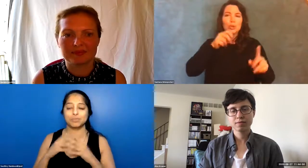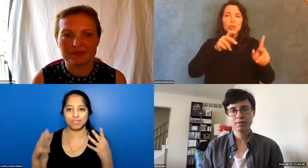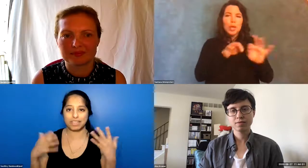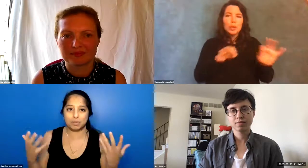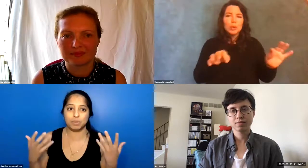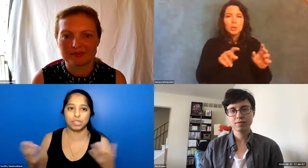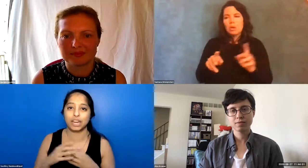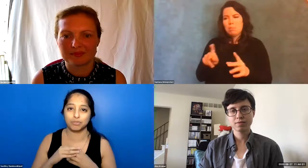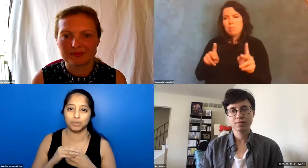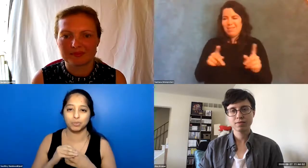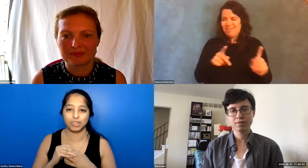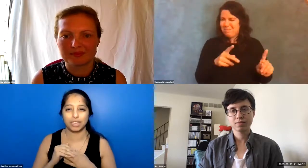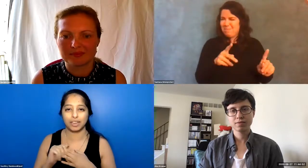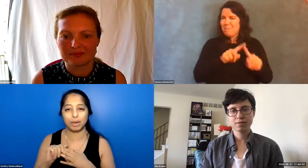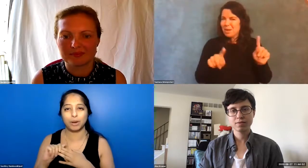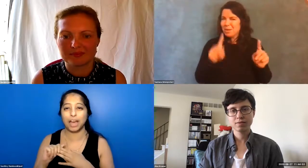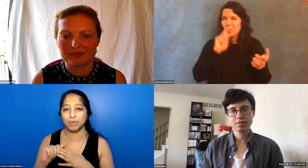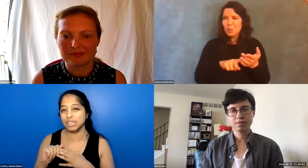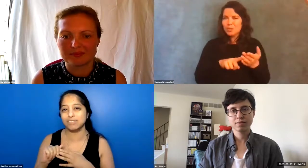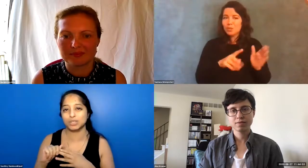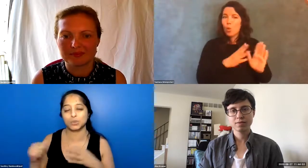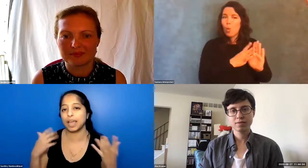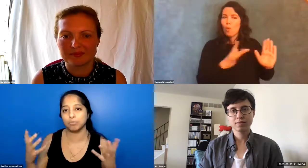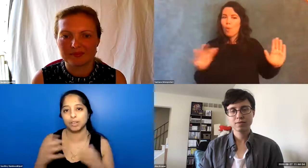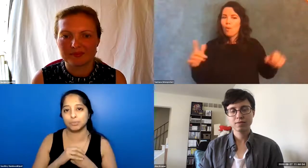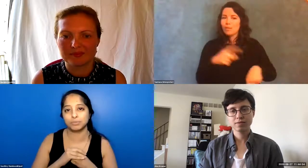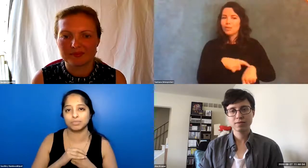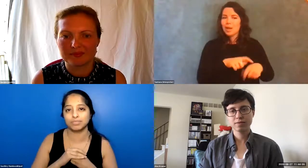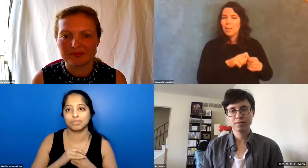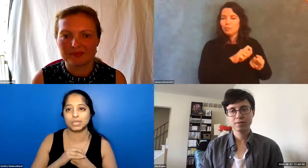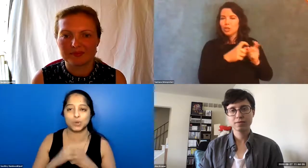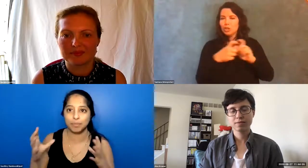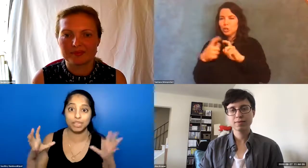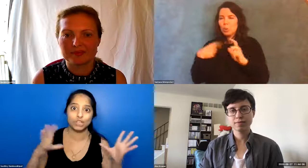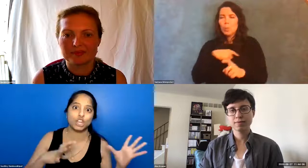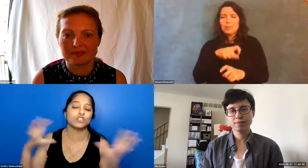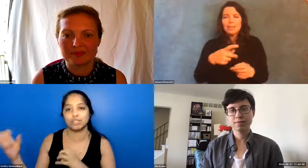And we have to be really careful when we're thinking about how we describe changes in